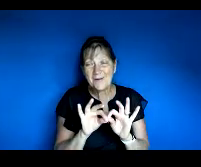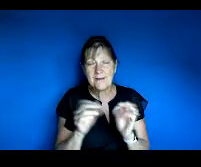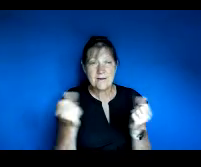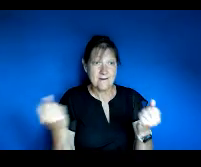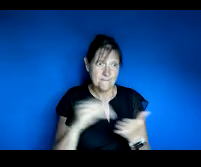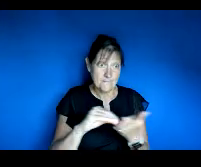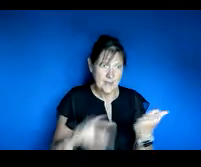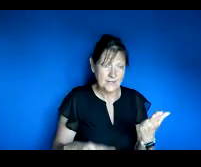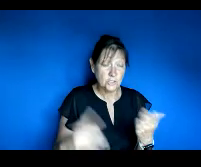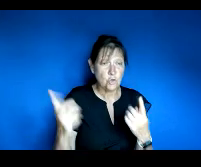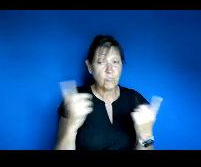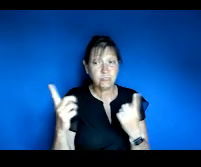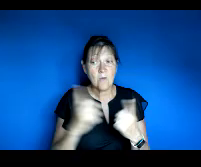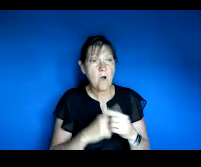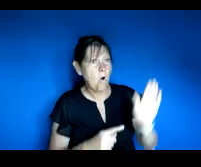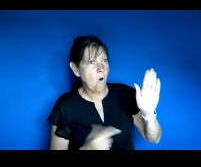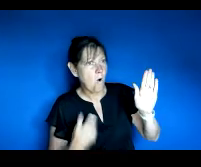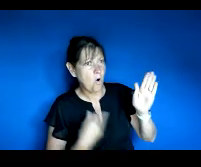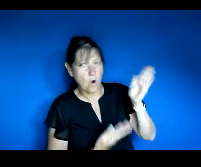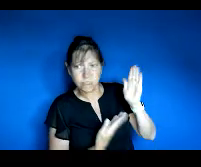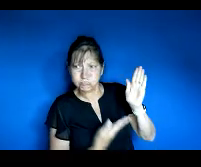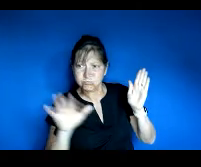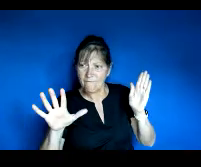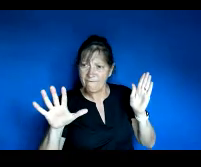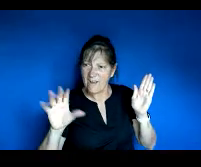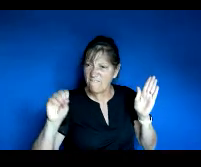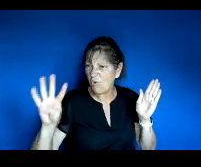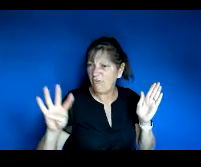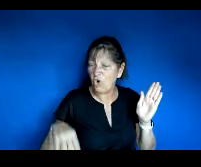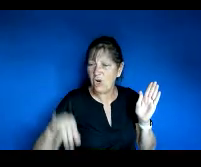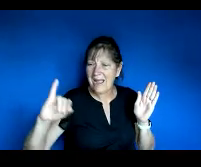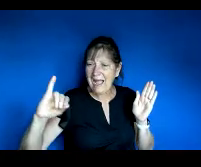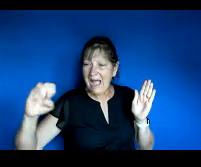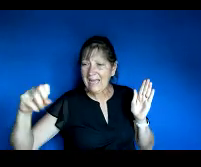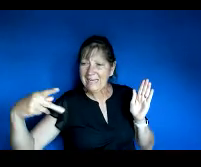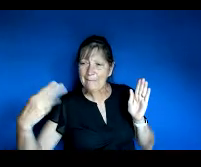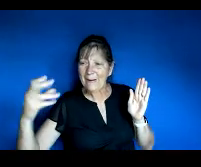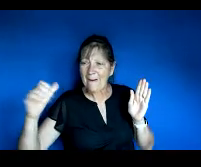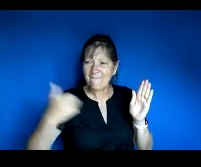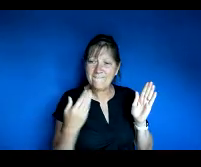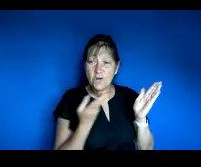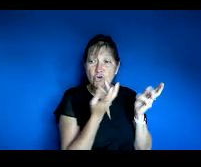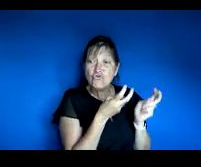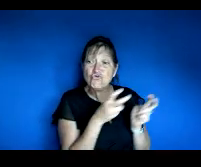and they're like, "Oh, I have my 504, I have my IEP, and I need to transfer that to UVM." Because the law is different